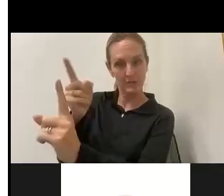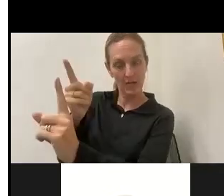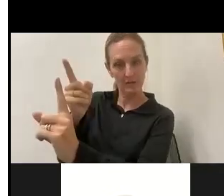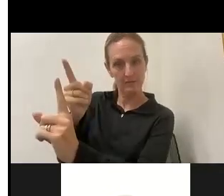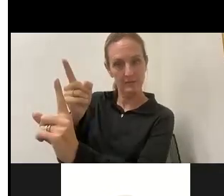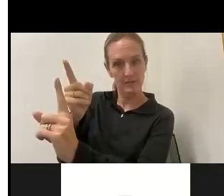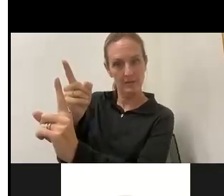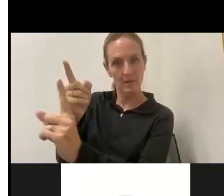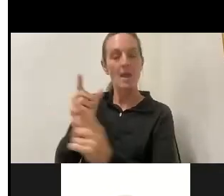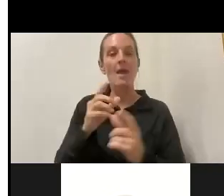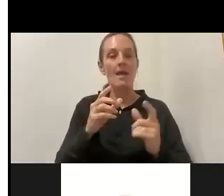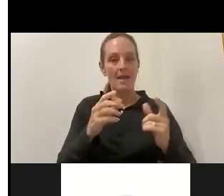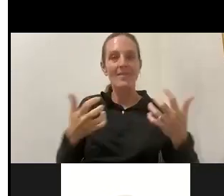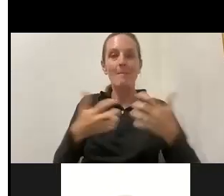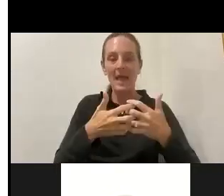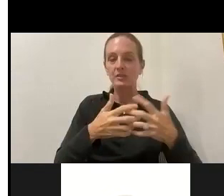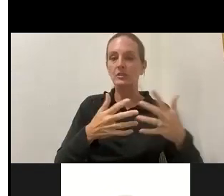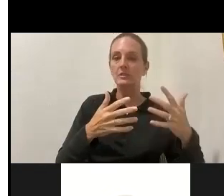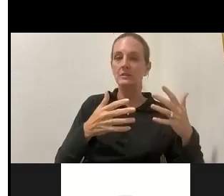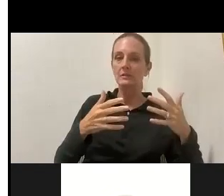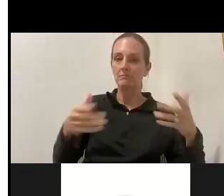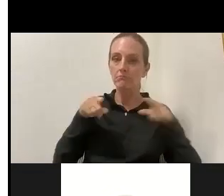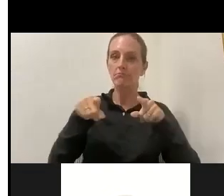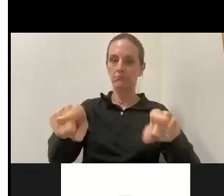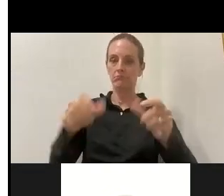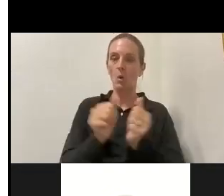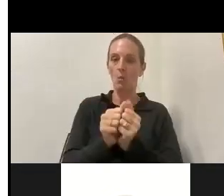it aligns with my project. Next slide please.